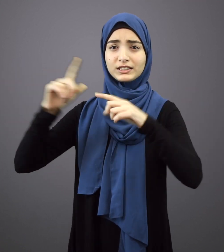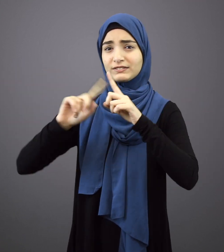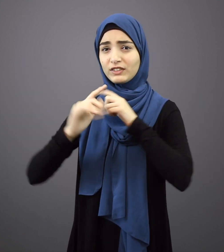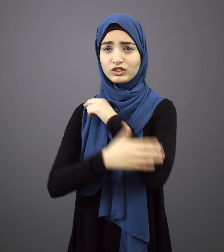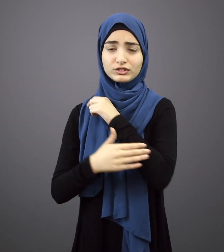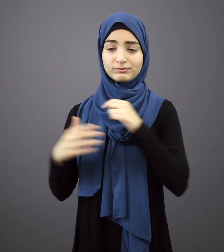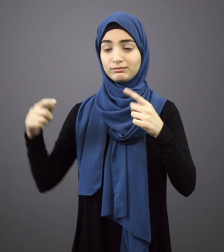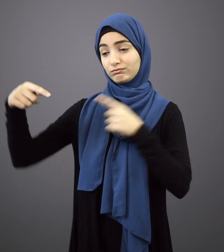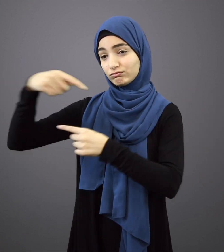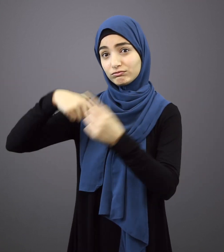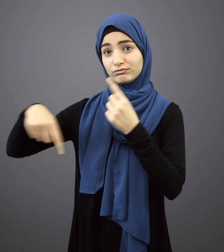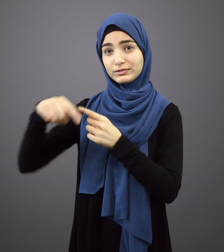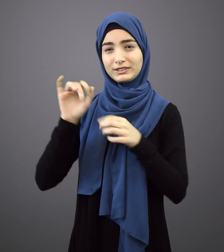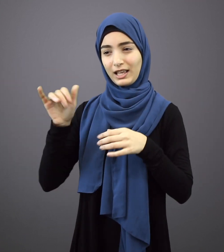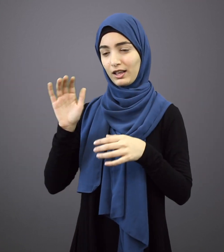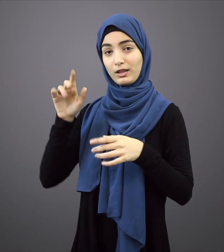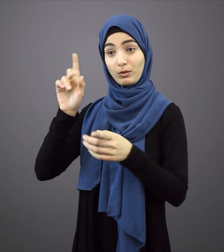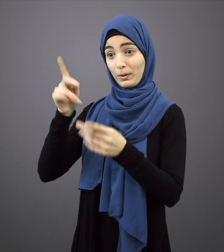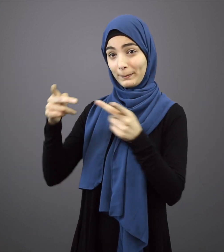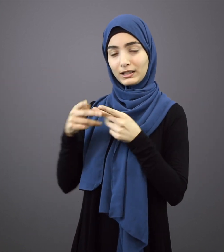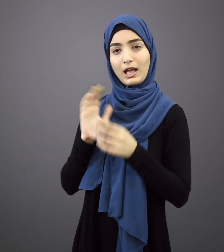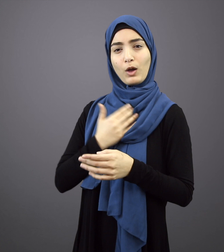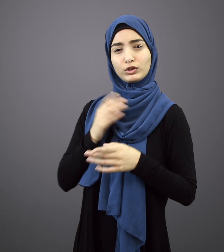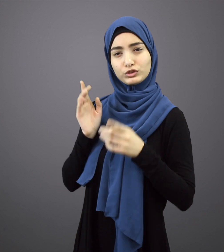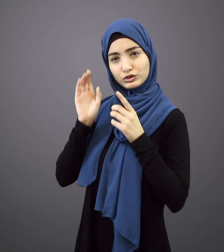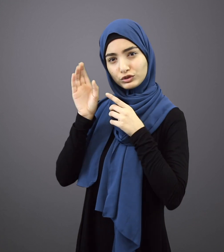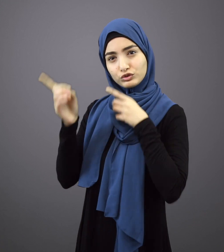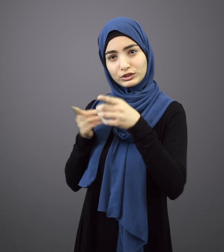That place symbolizes as our "direction" to pray